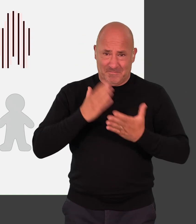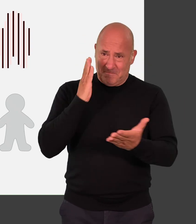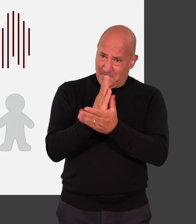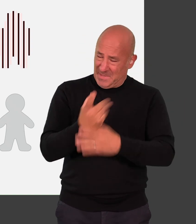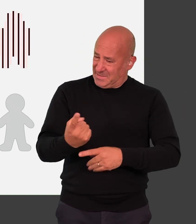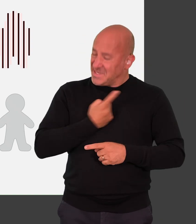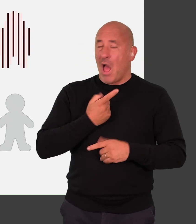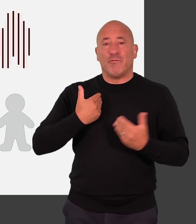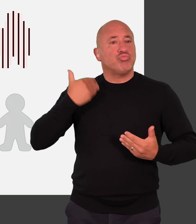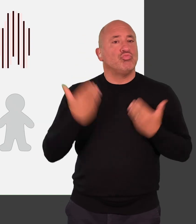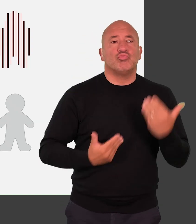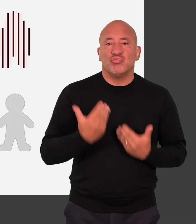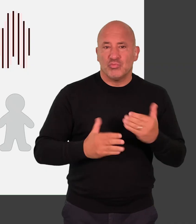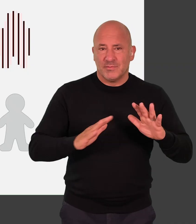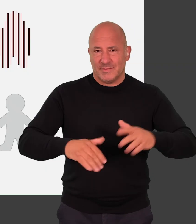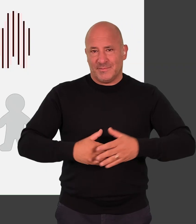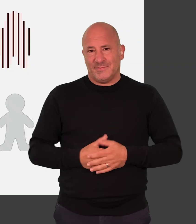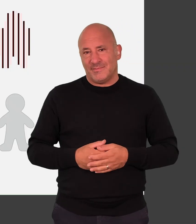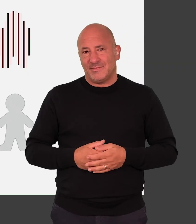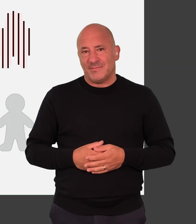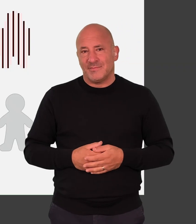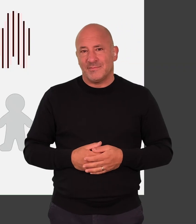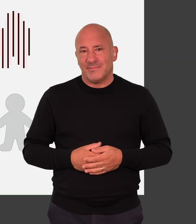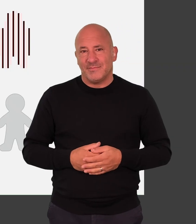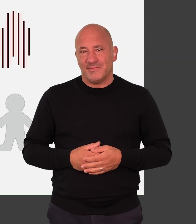they are truly being themselves.